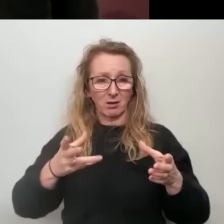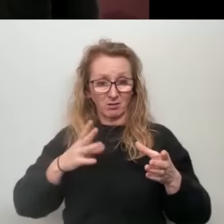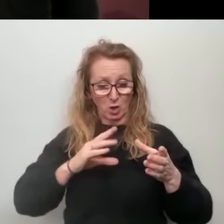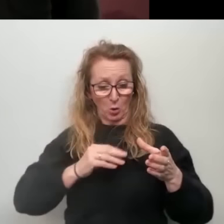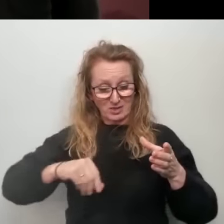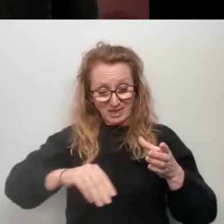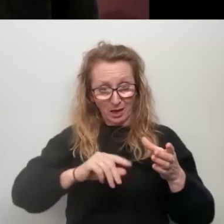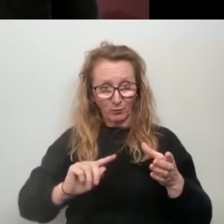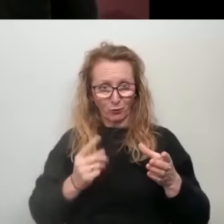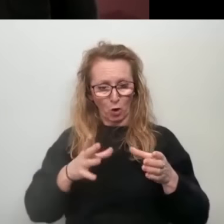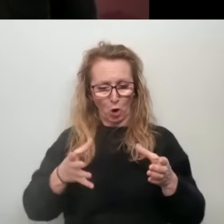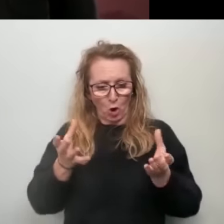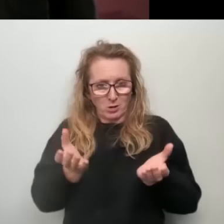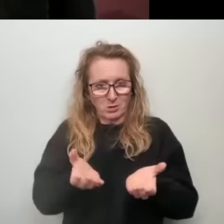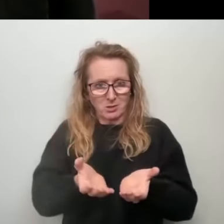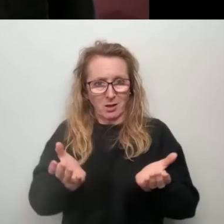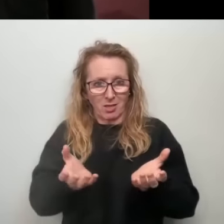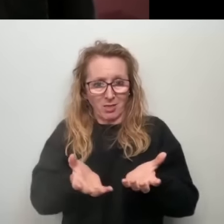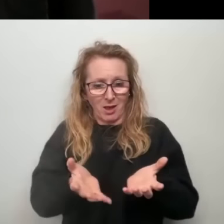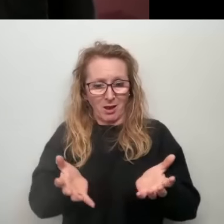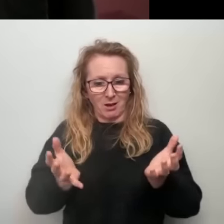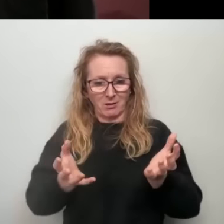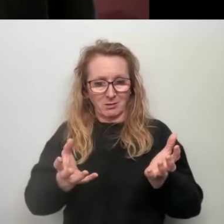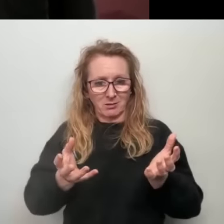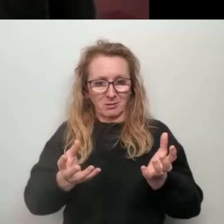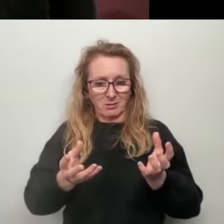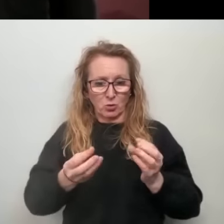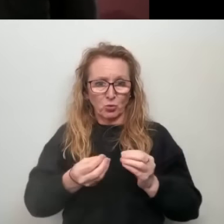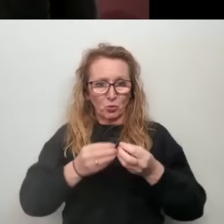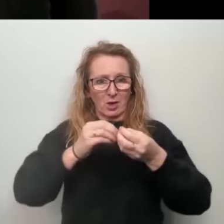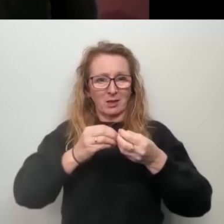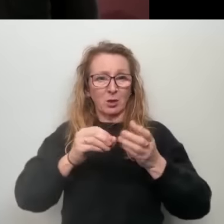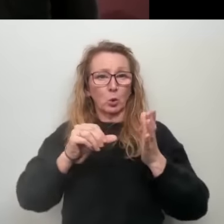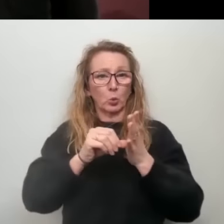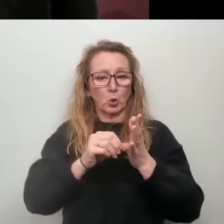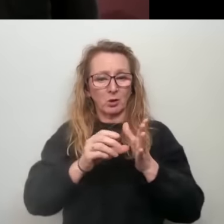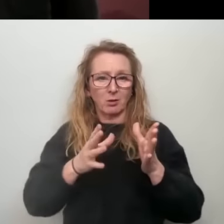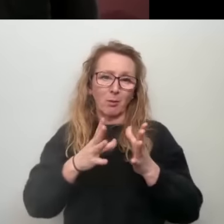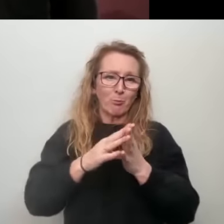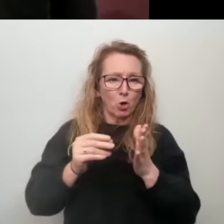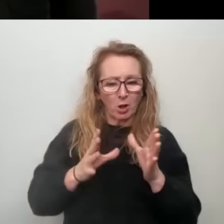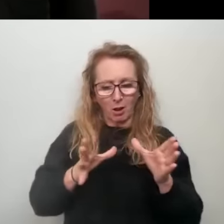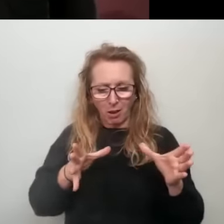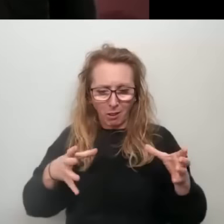and then you created a wooden model of what it is you wanted to cast.